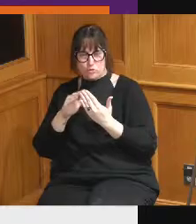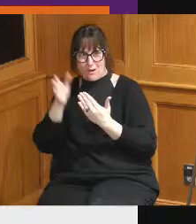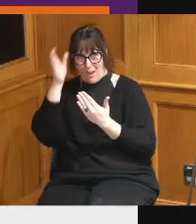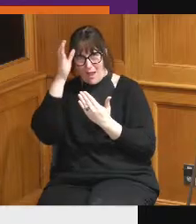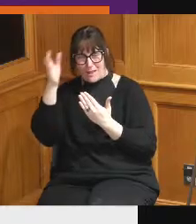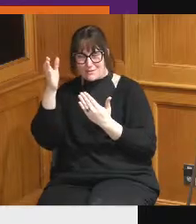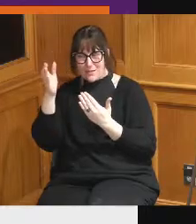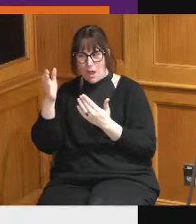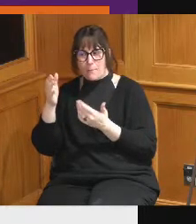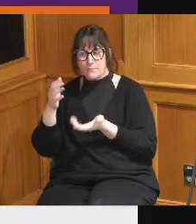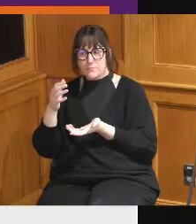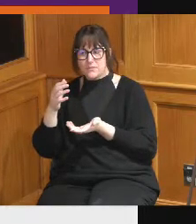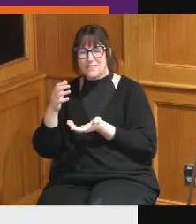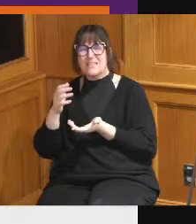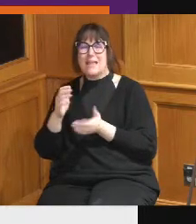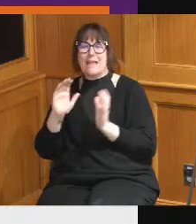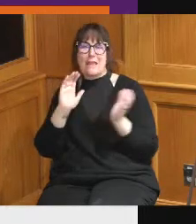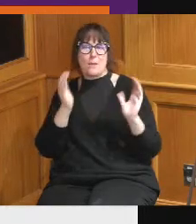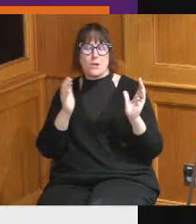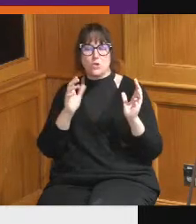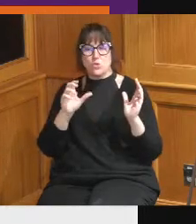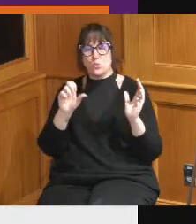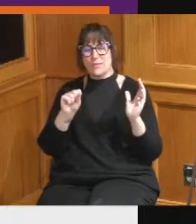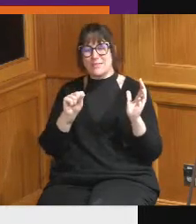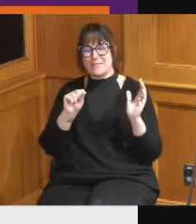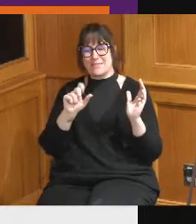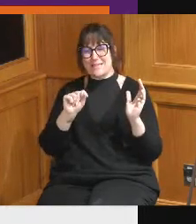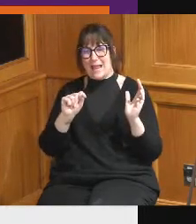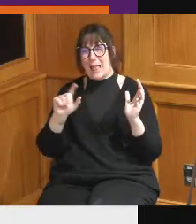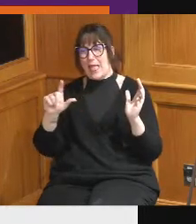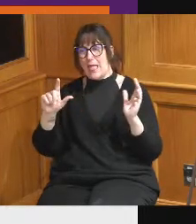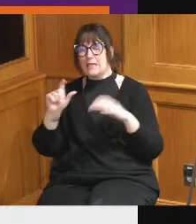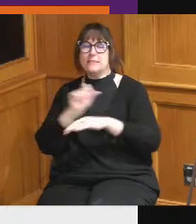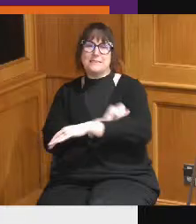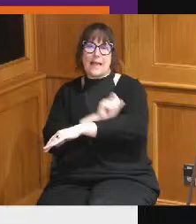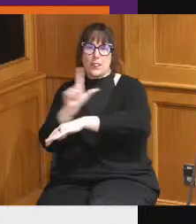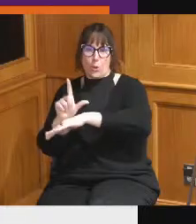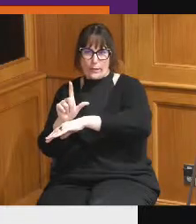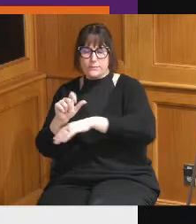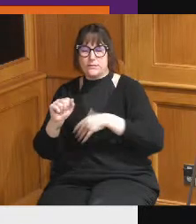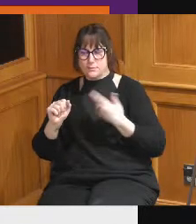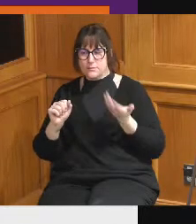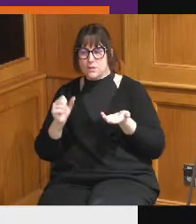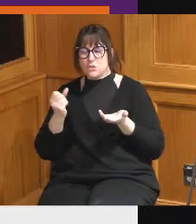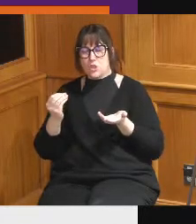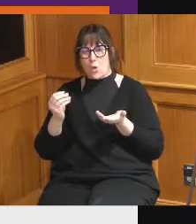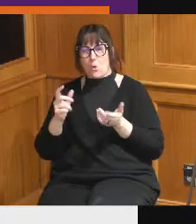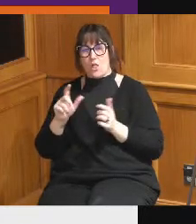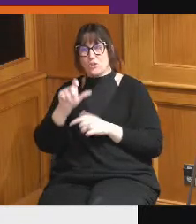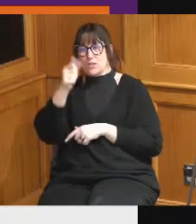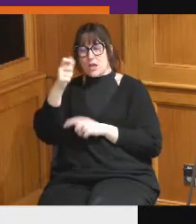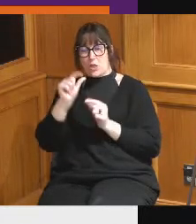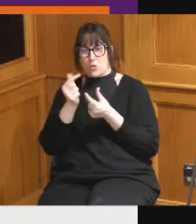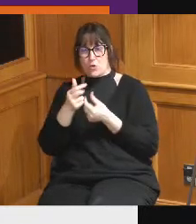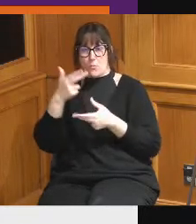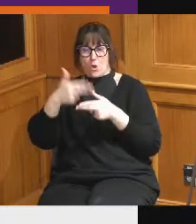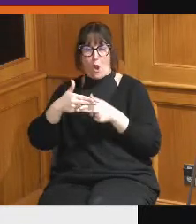been done in St Louis there are there's a couple other the group called Warrior Homestead that